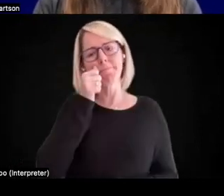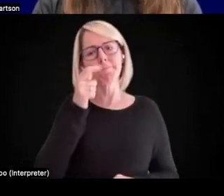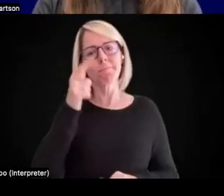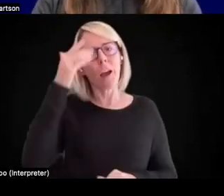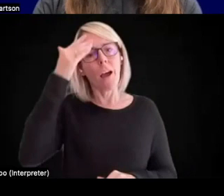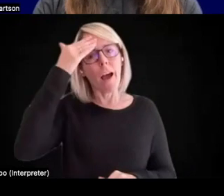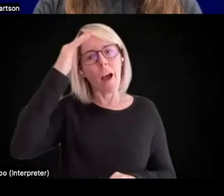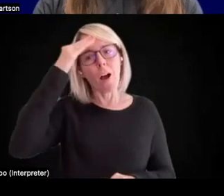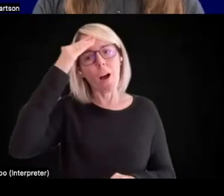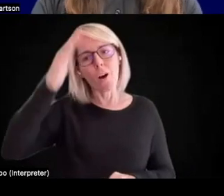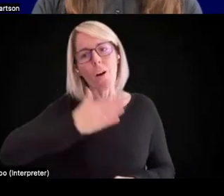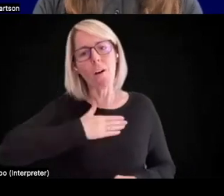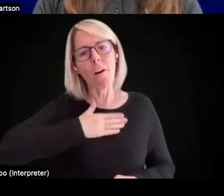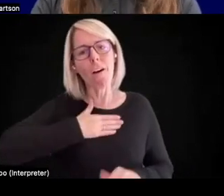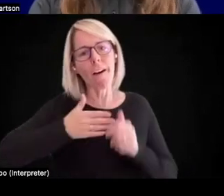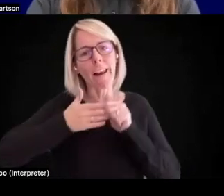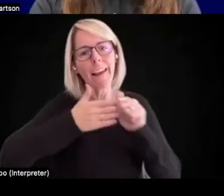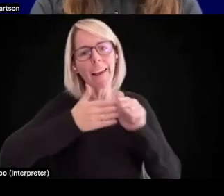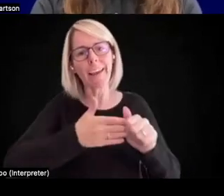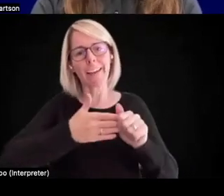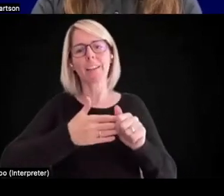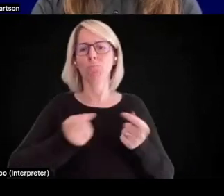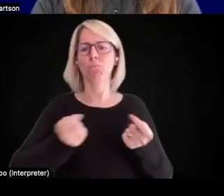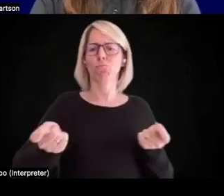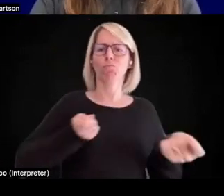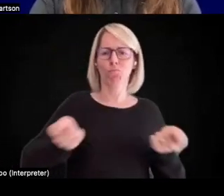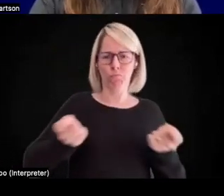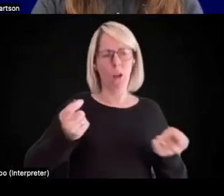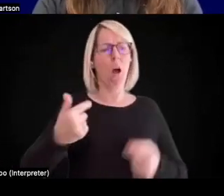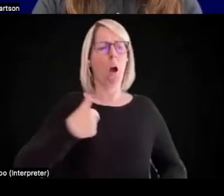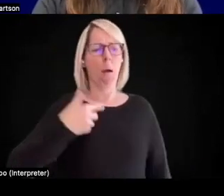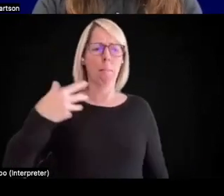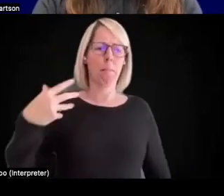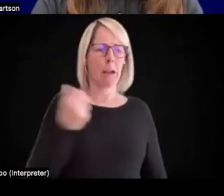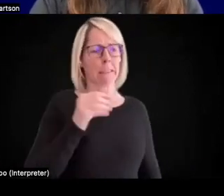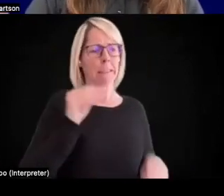like to lead. They like to think, "I need to teach you something. I need to show you something",